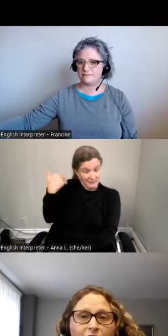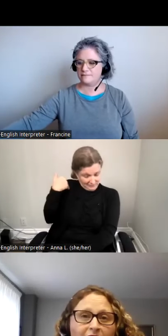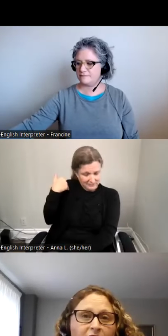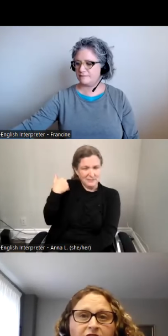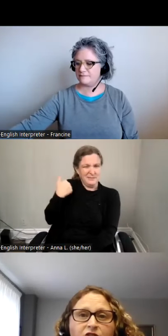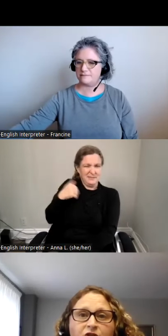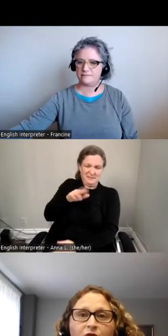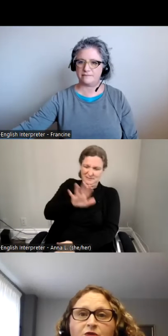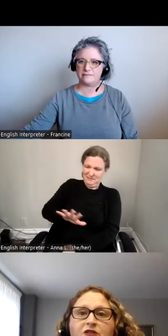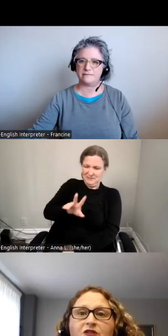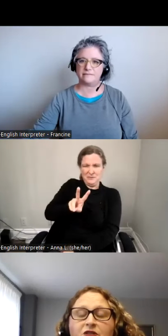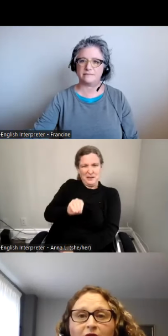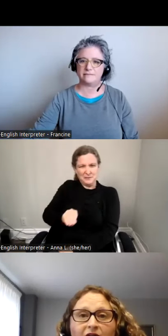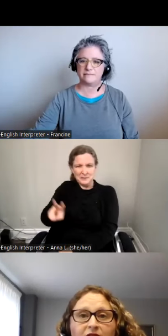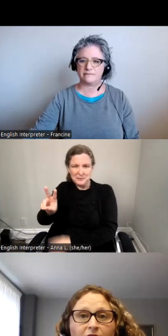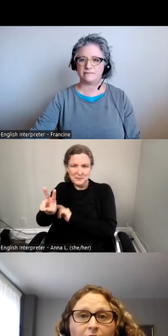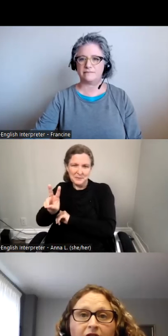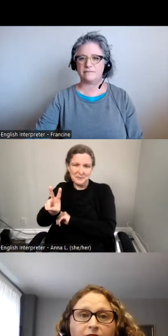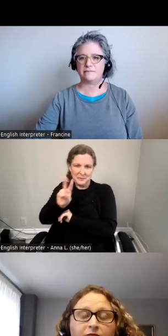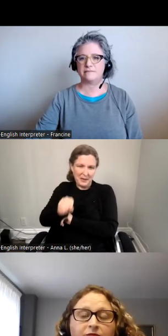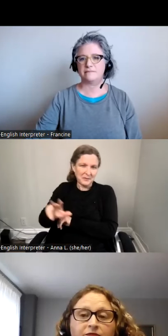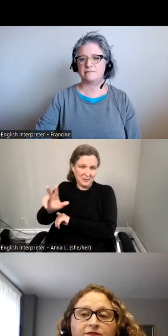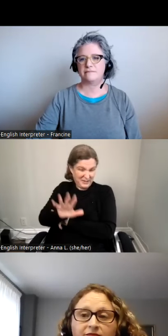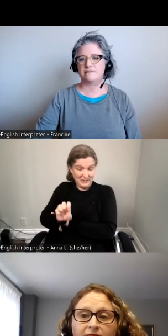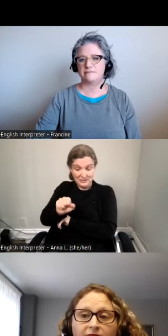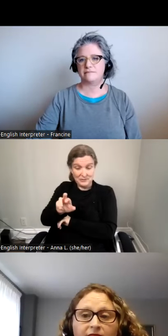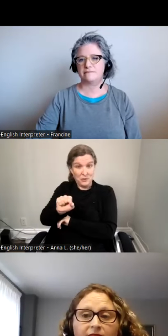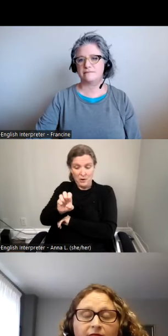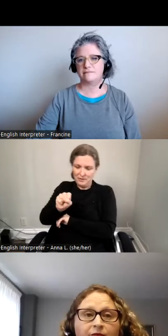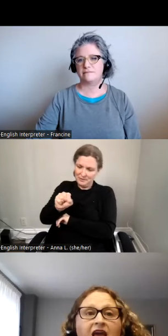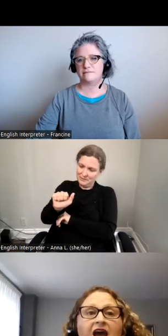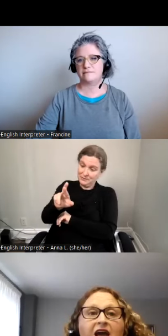During the sars at epidemic